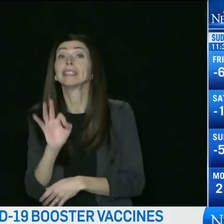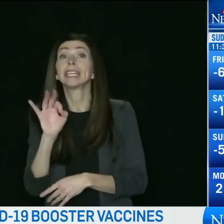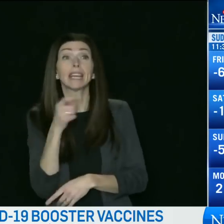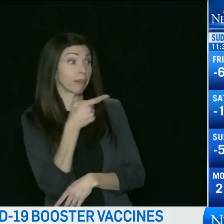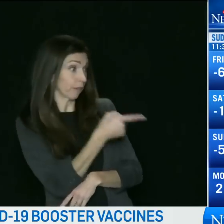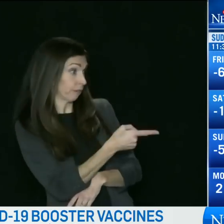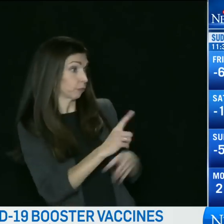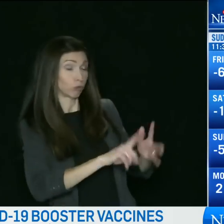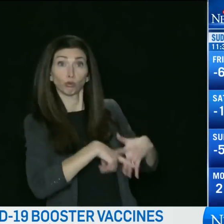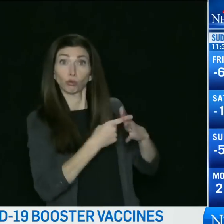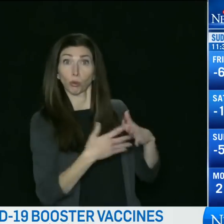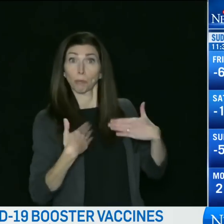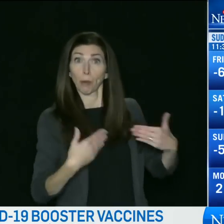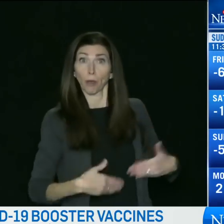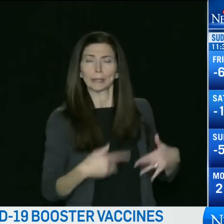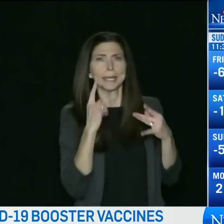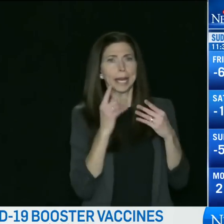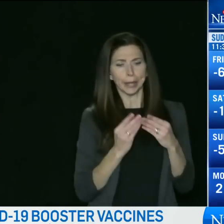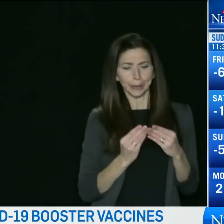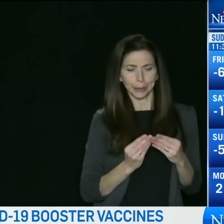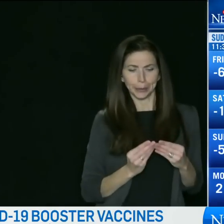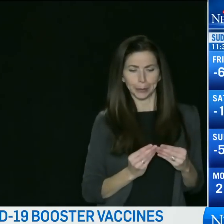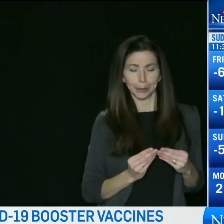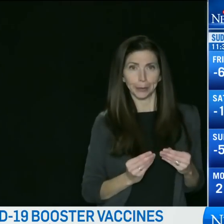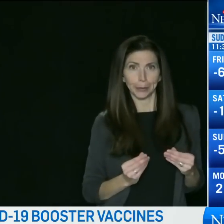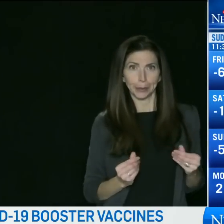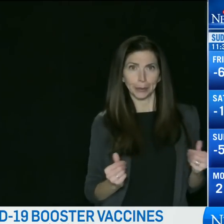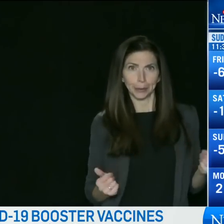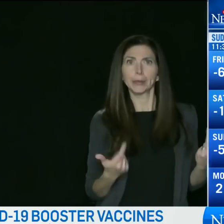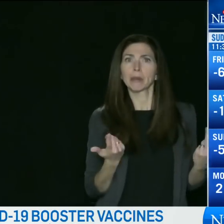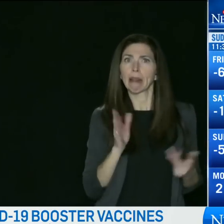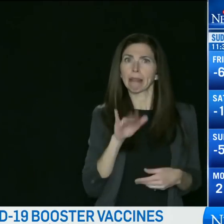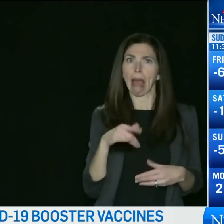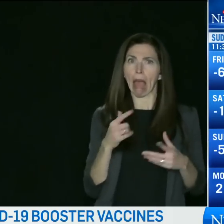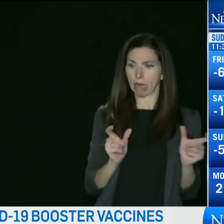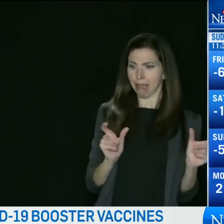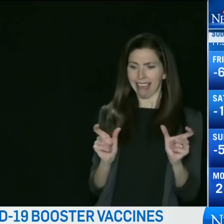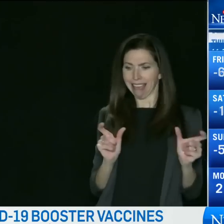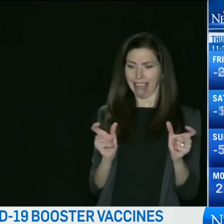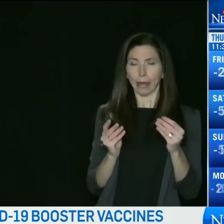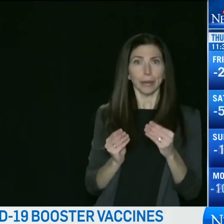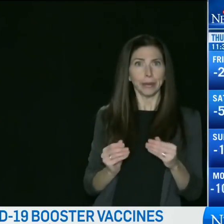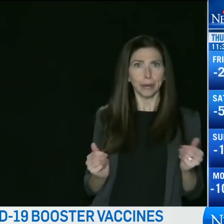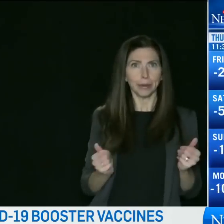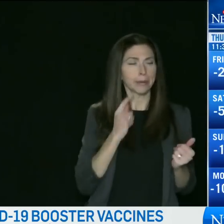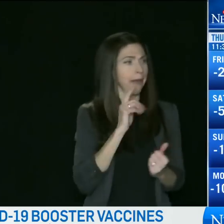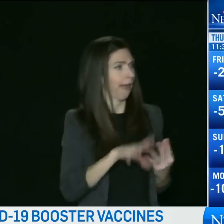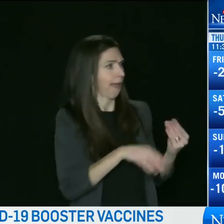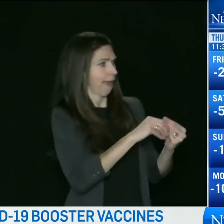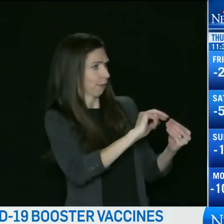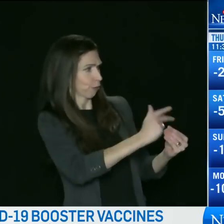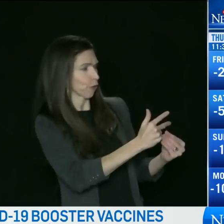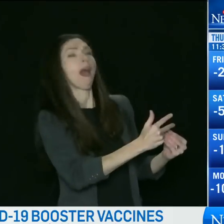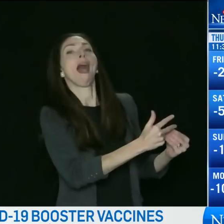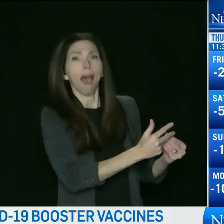BOOST TO YOUR IMMUNE SYSTEM HELPS AT LEAST IN THE SHORT TERM